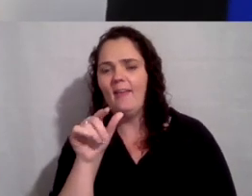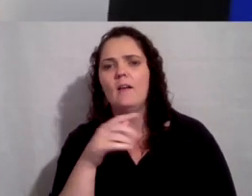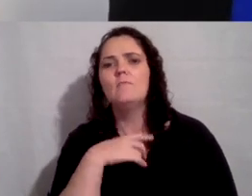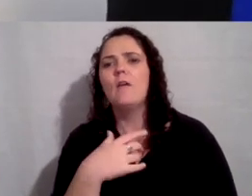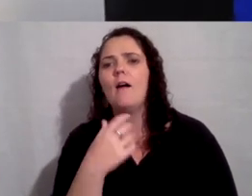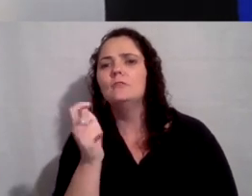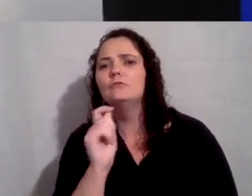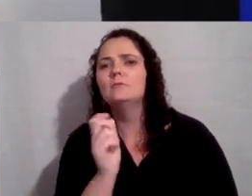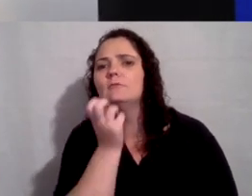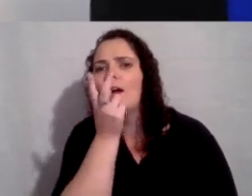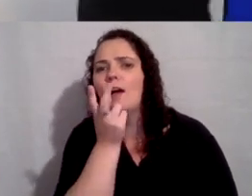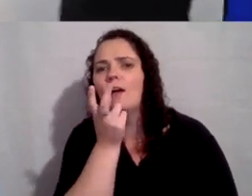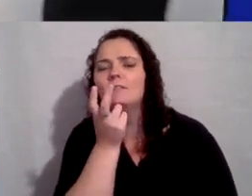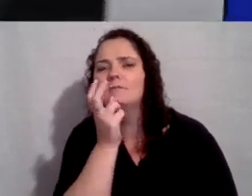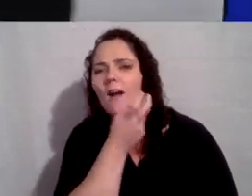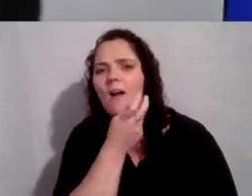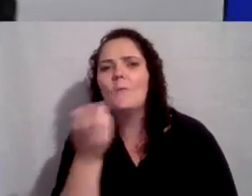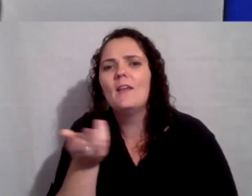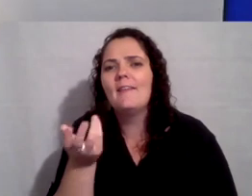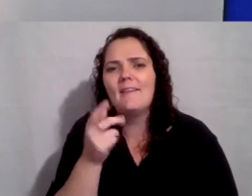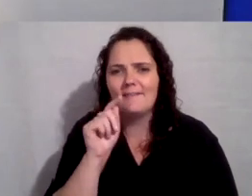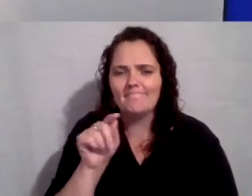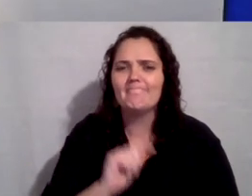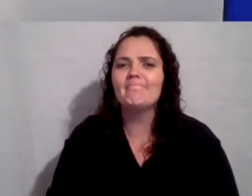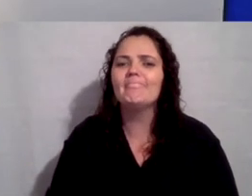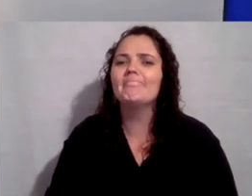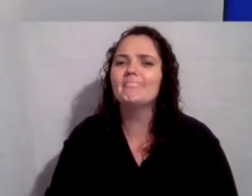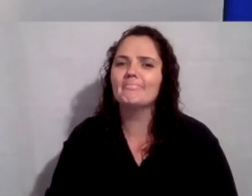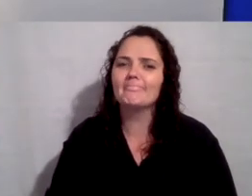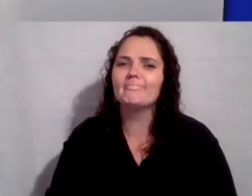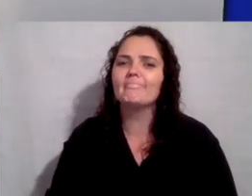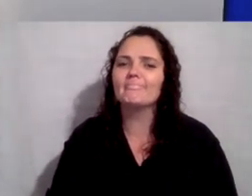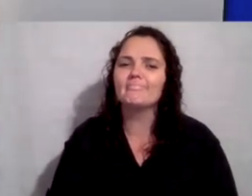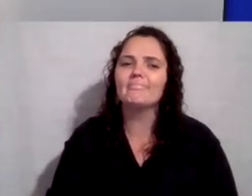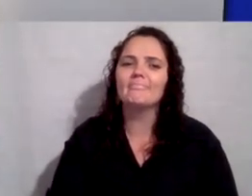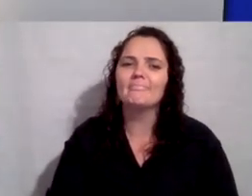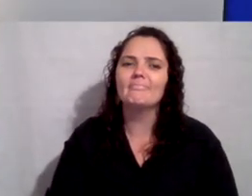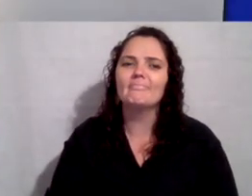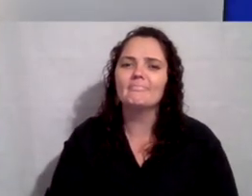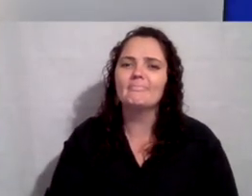vibration of these two bodies which are one body, which are overlapping and for those of you out there it could